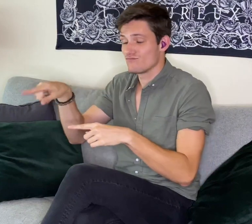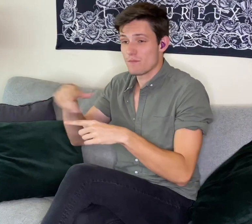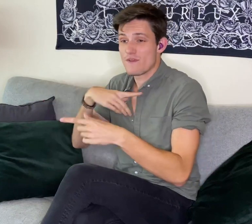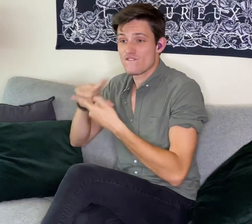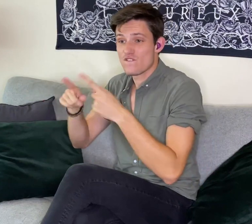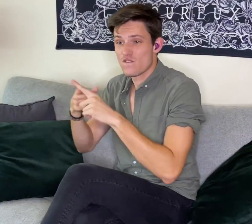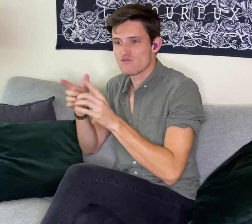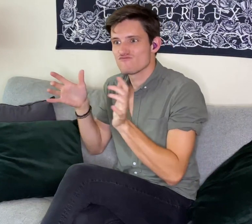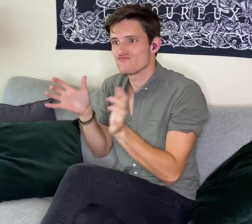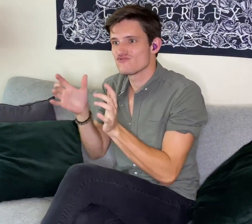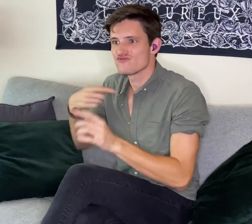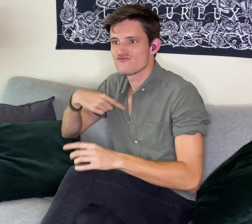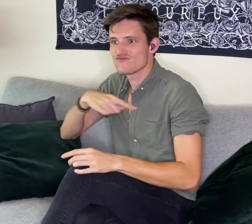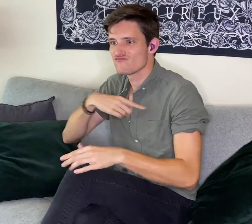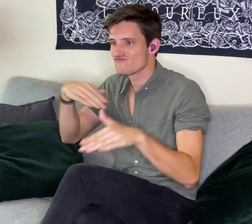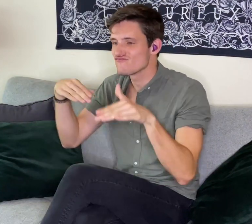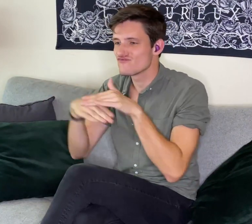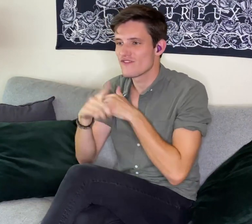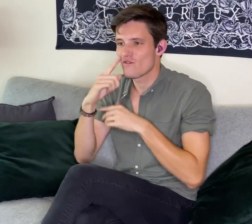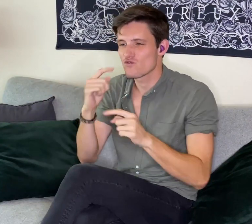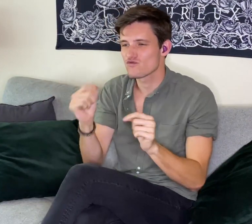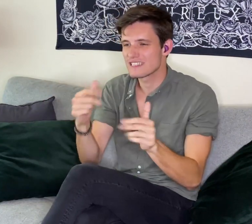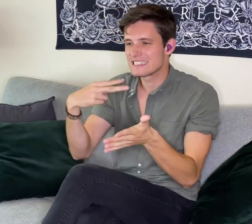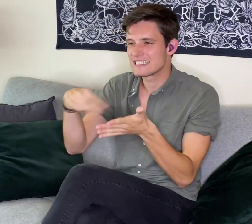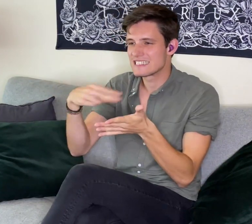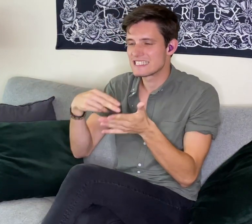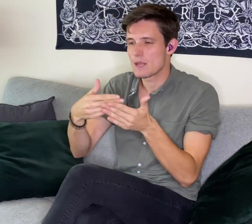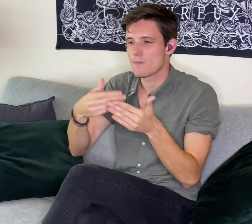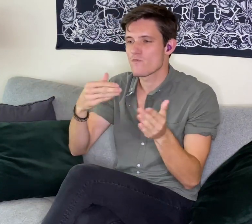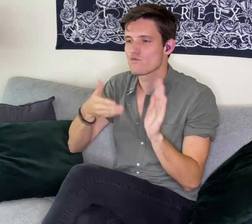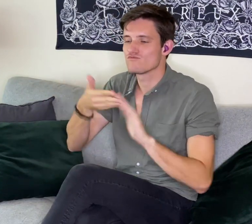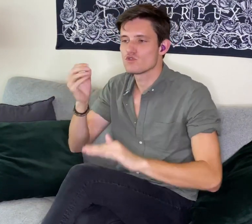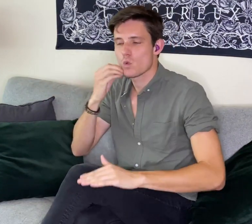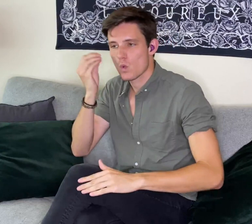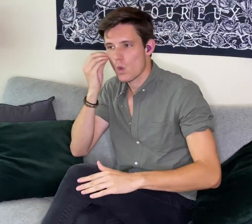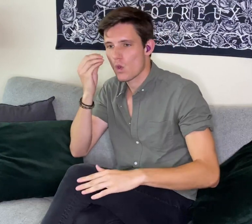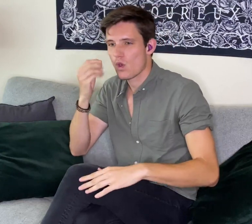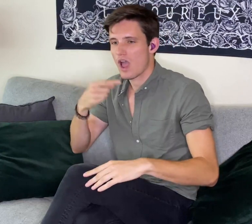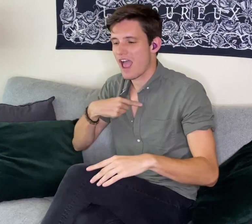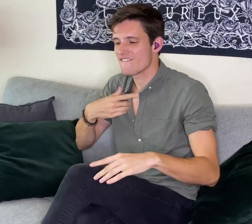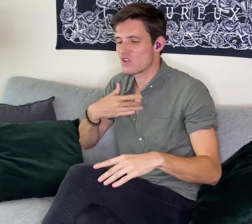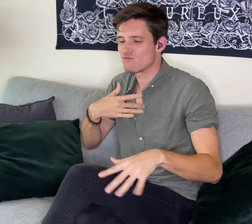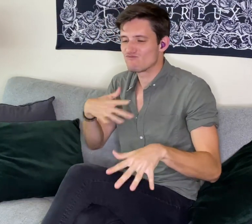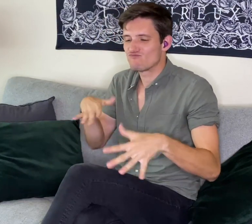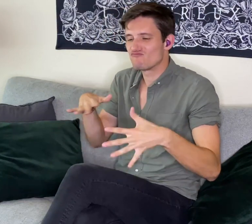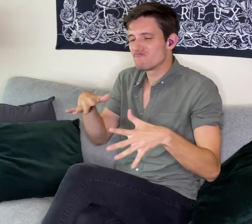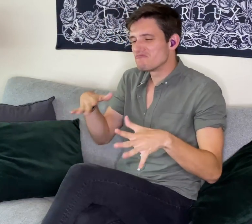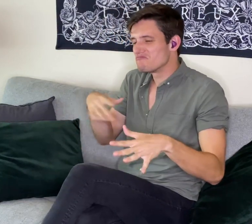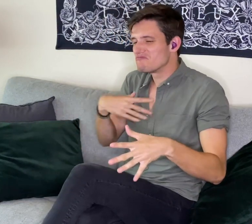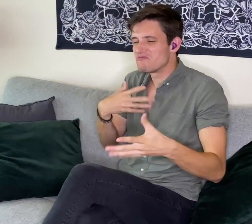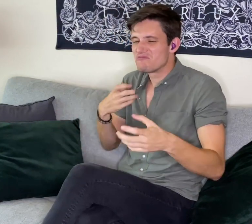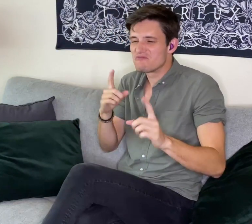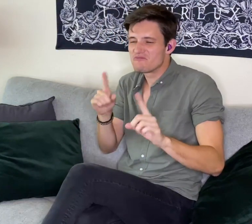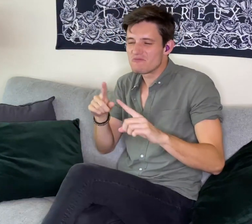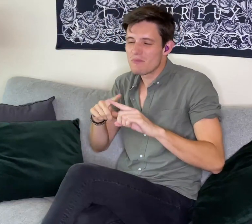One of my friends encouraged us to go in for a quick dance before we left. I was hesitant at the time,